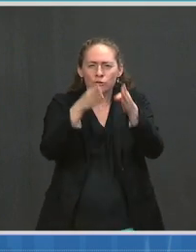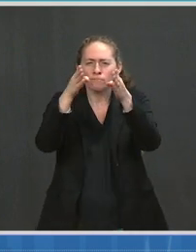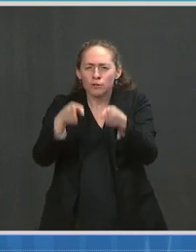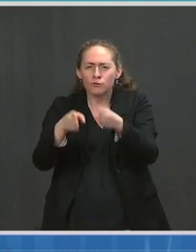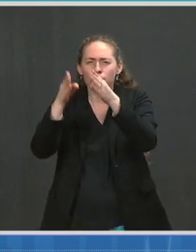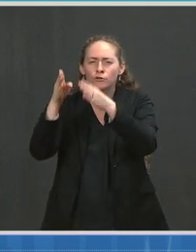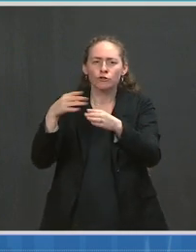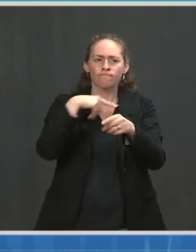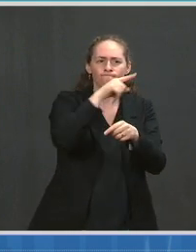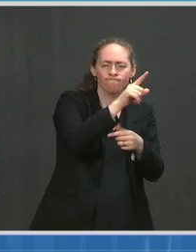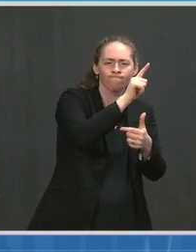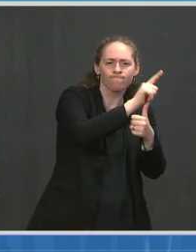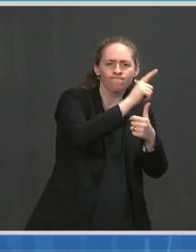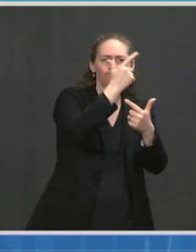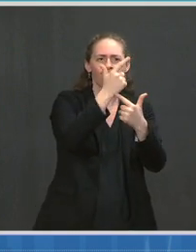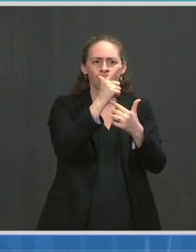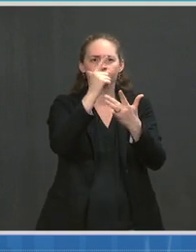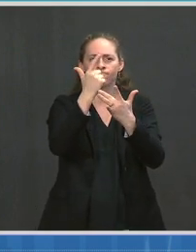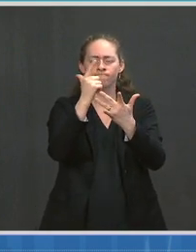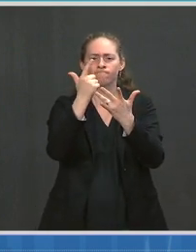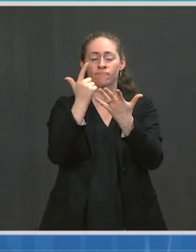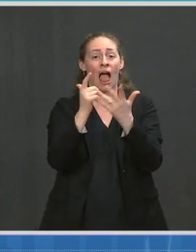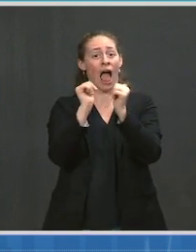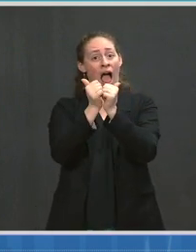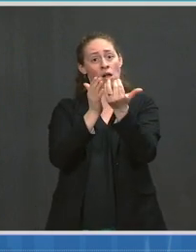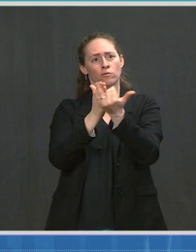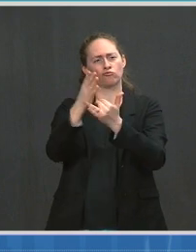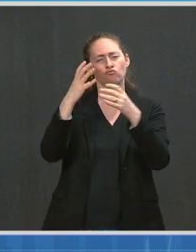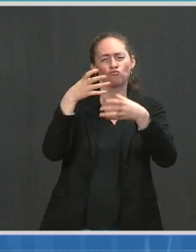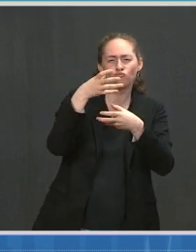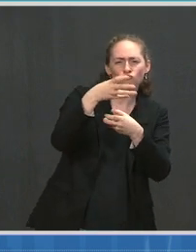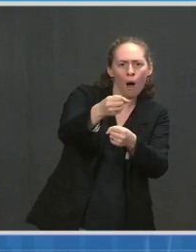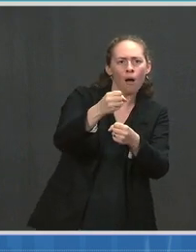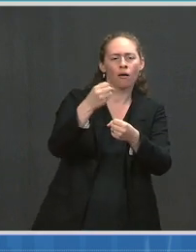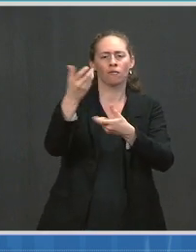supported members of your community, within your community.